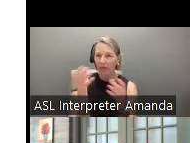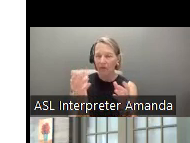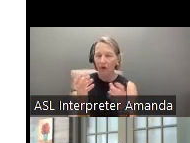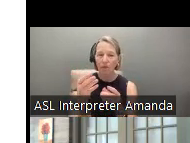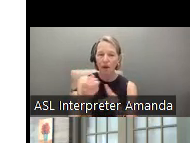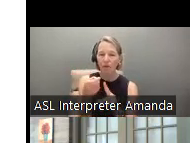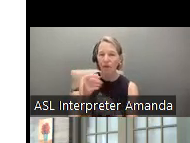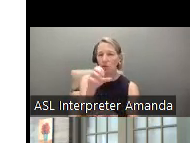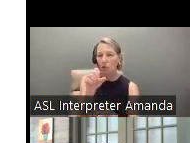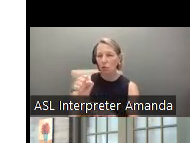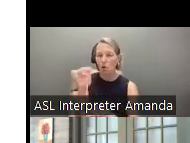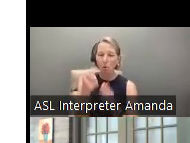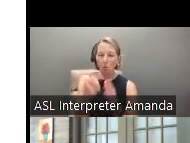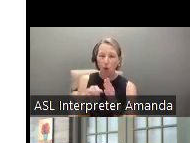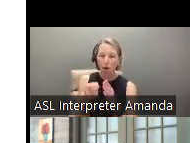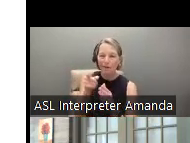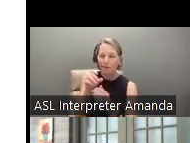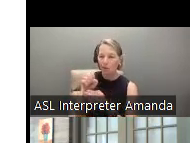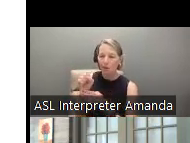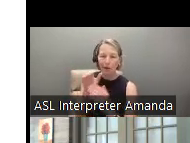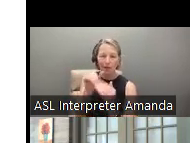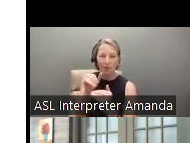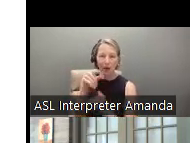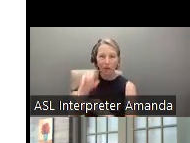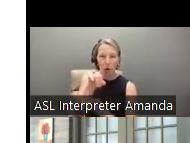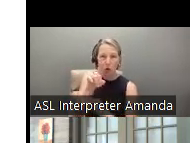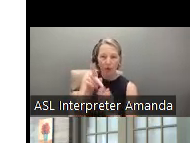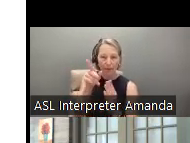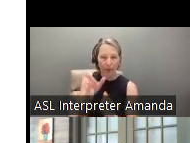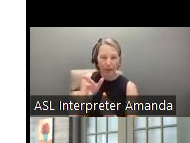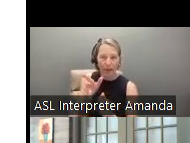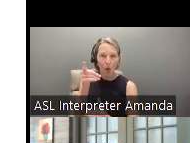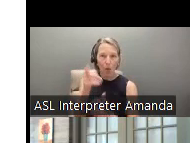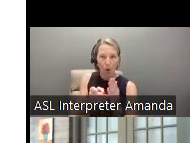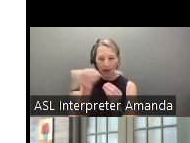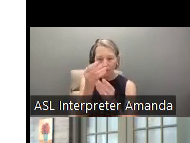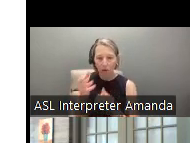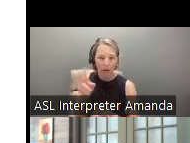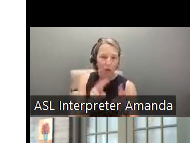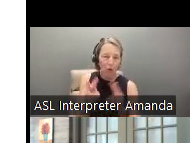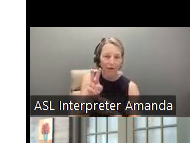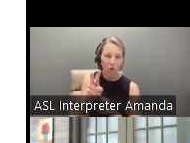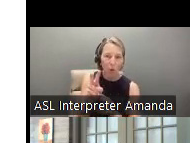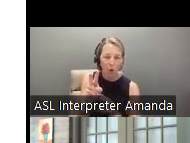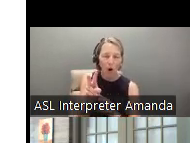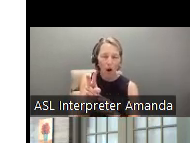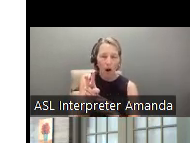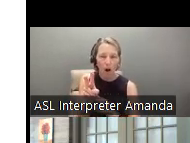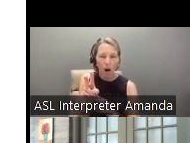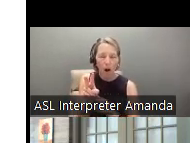about what they expect um for you as a payee and what information they're looking for um for your